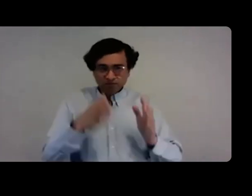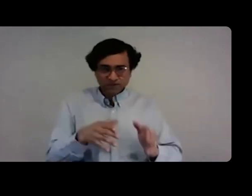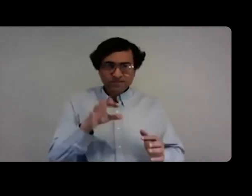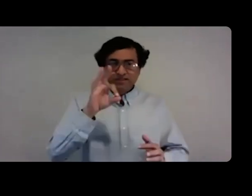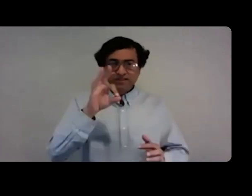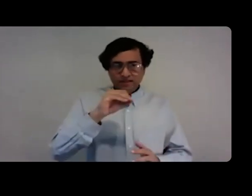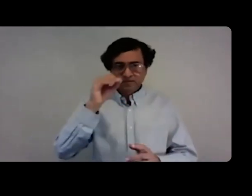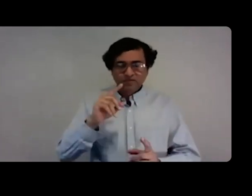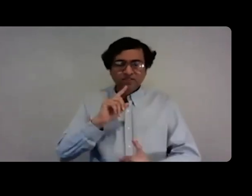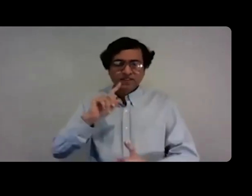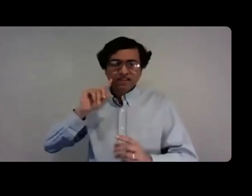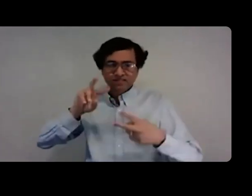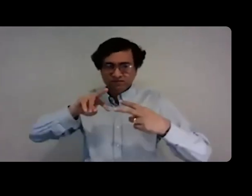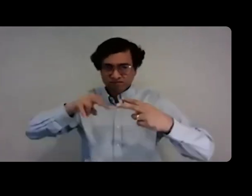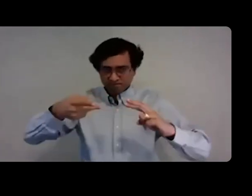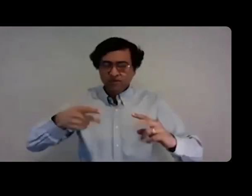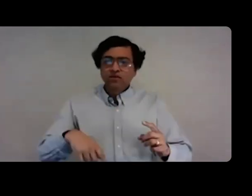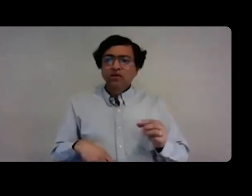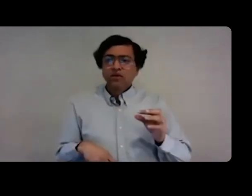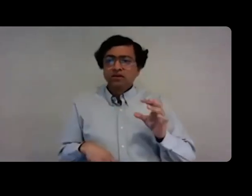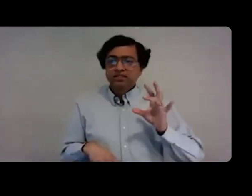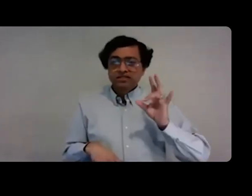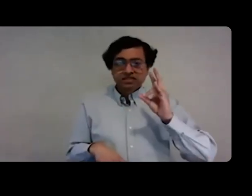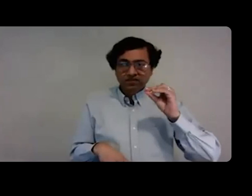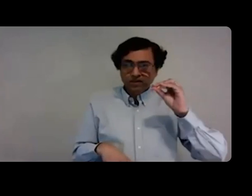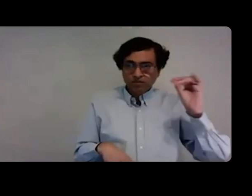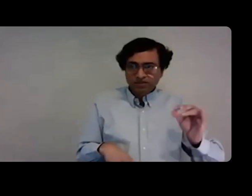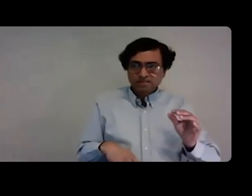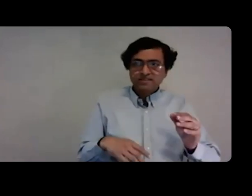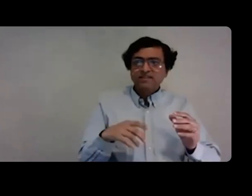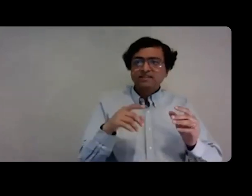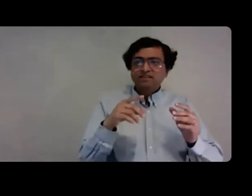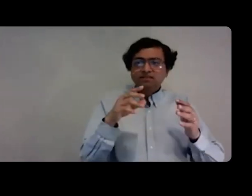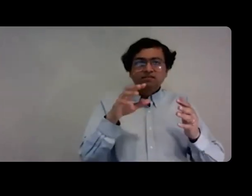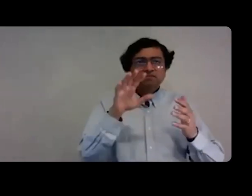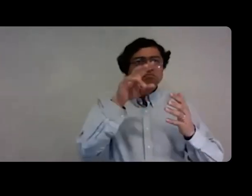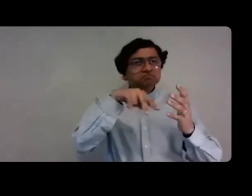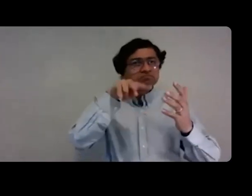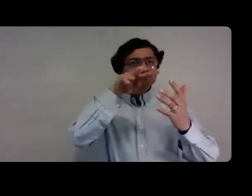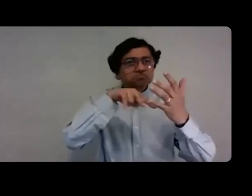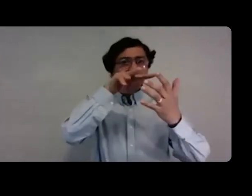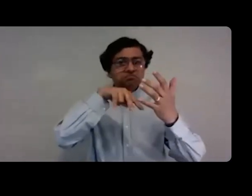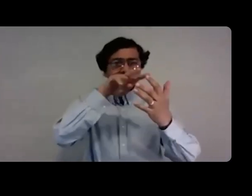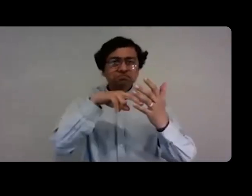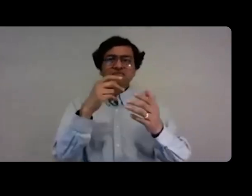For hearing students they are looking at the slides for 70% of the time.